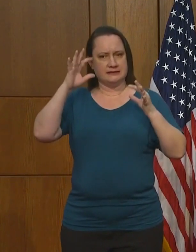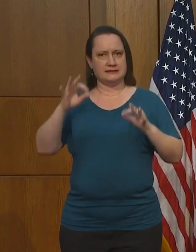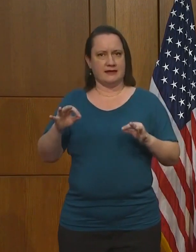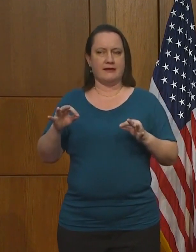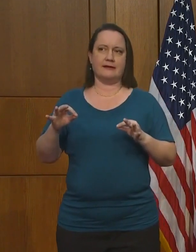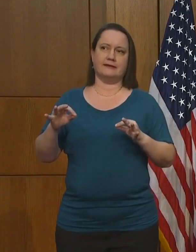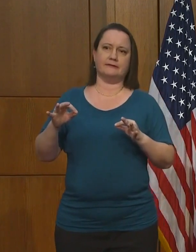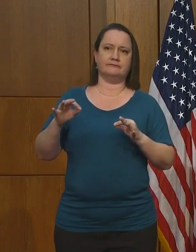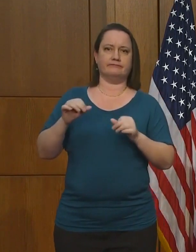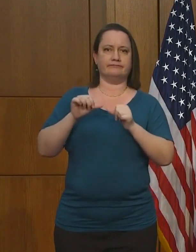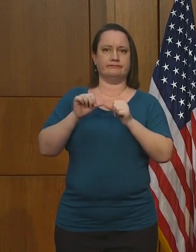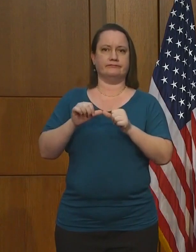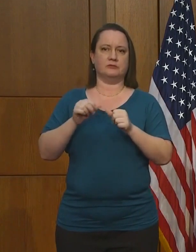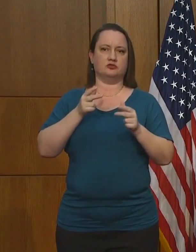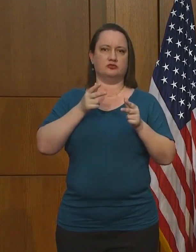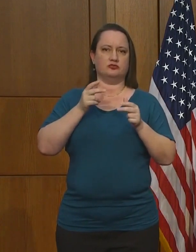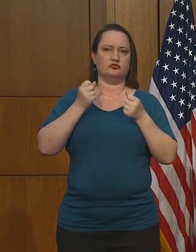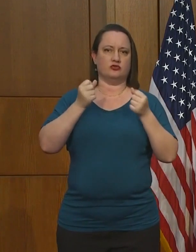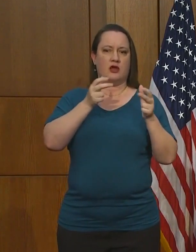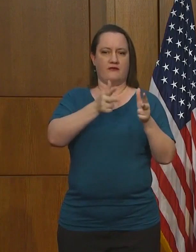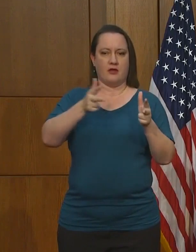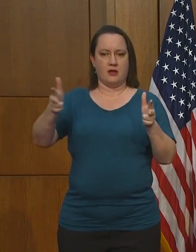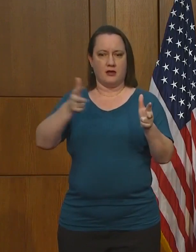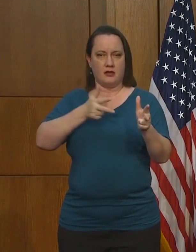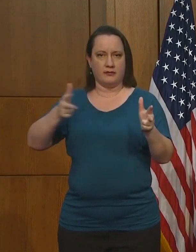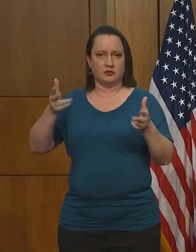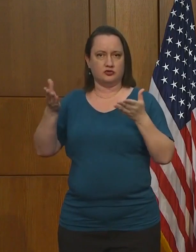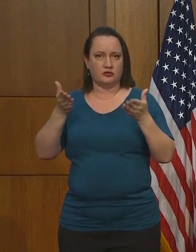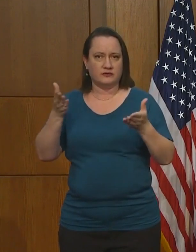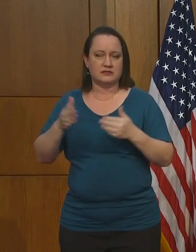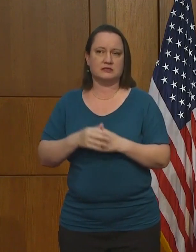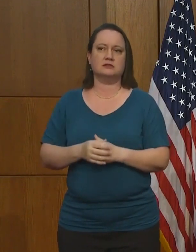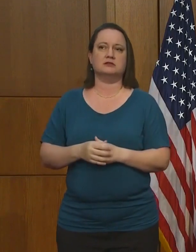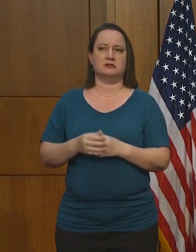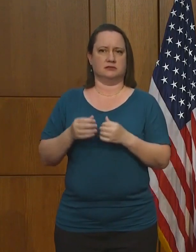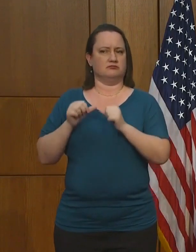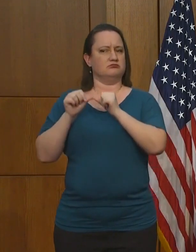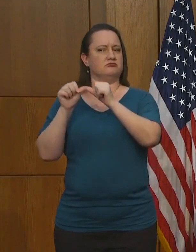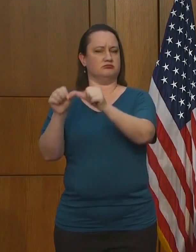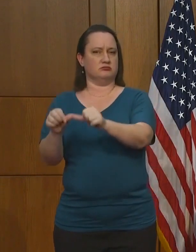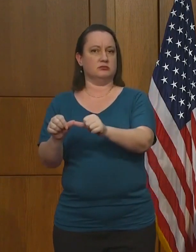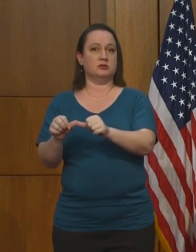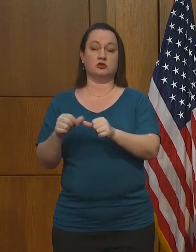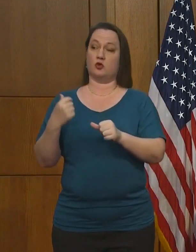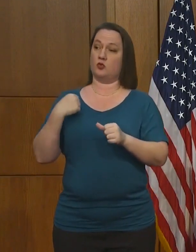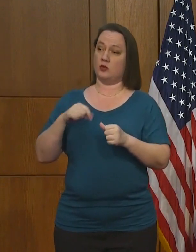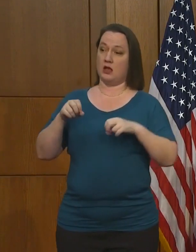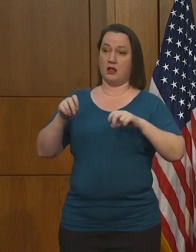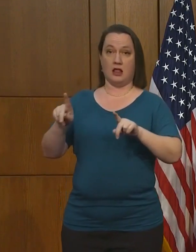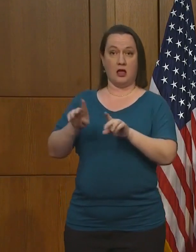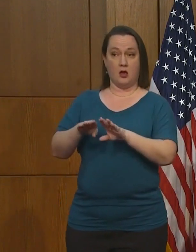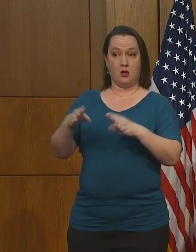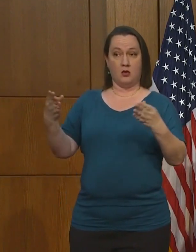AND THEN MY MEN. ON THE EASTERN SHORE AND A LOT OF CHURCH ARE. CONTINUING TO DO. THE OUTSIDE